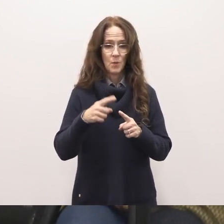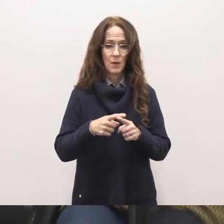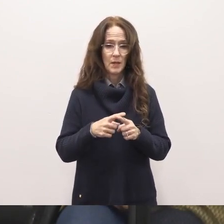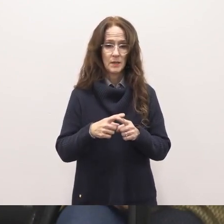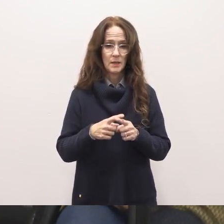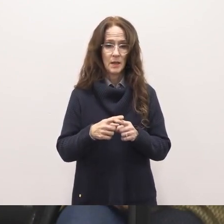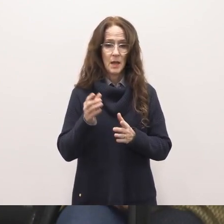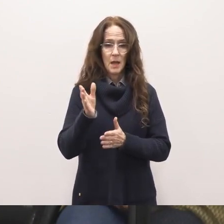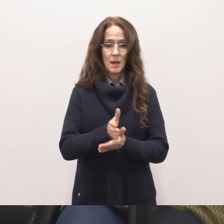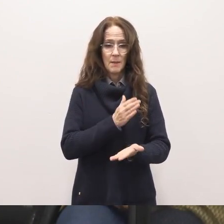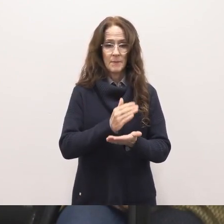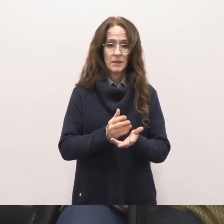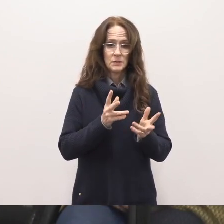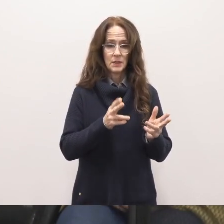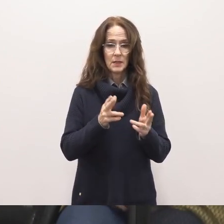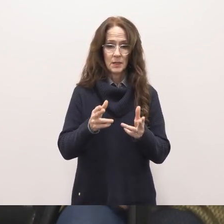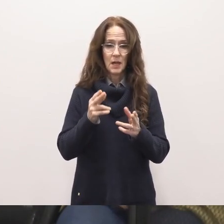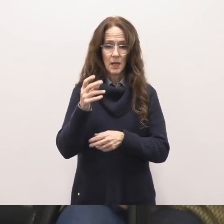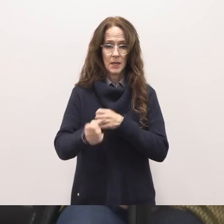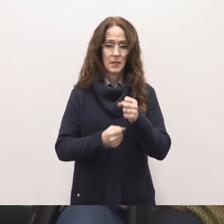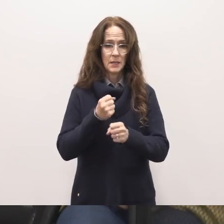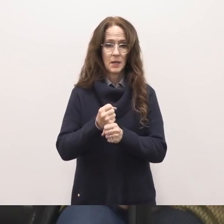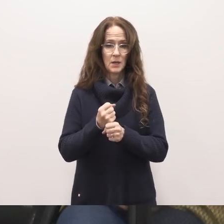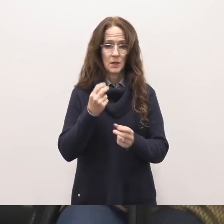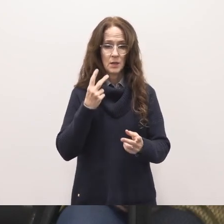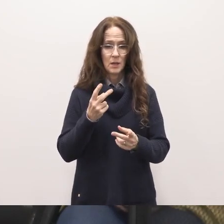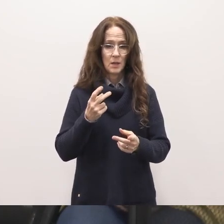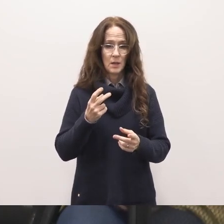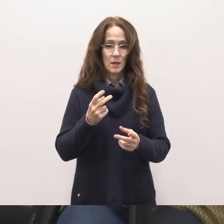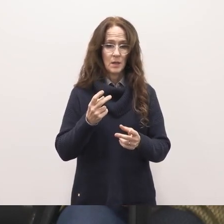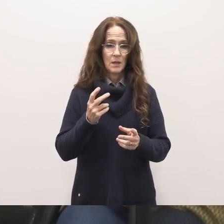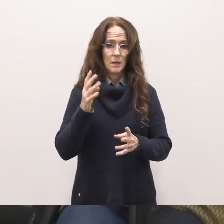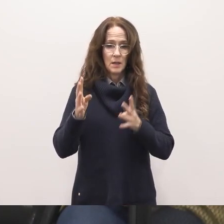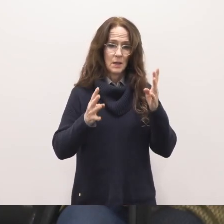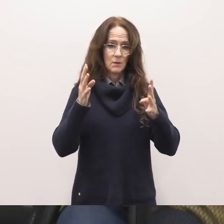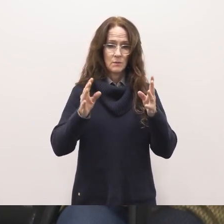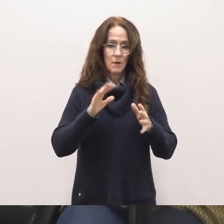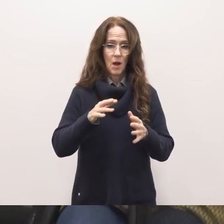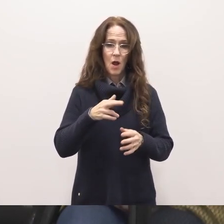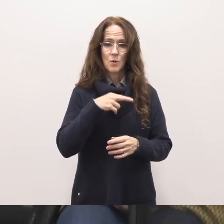budget cut years and we're looking at that, that informs part of our risk assessment.